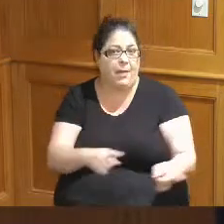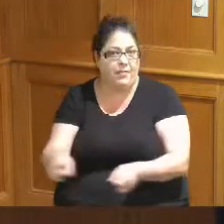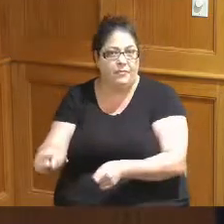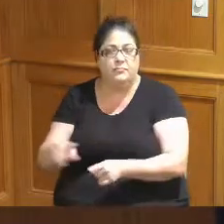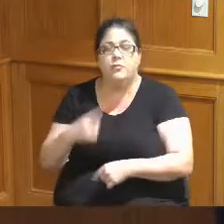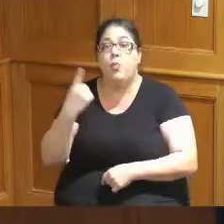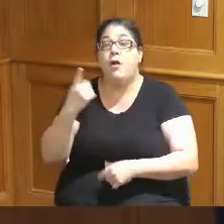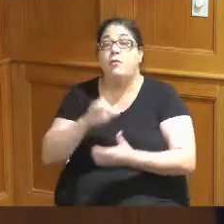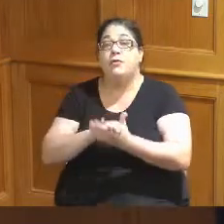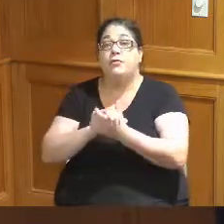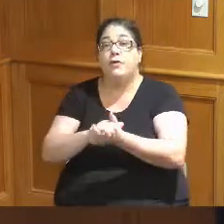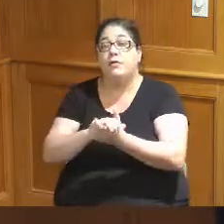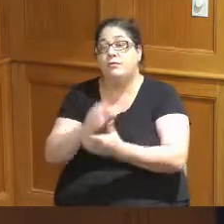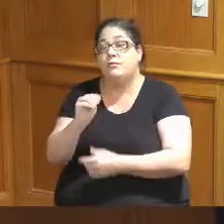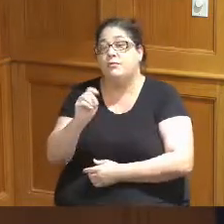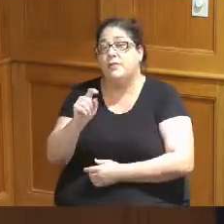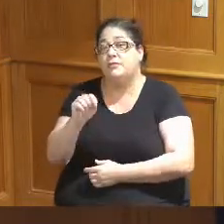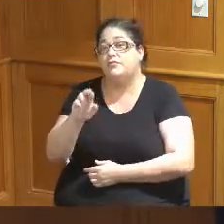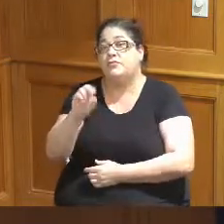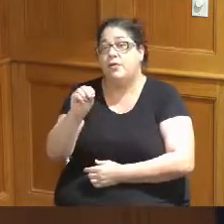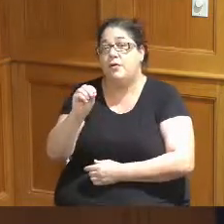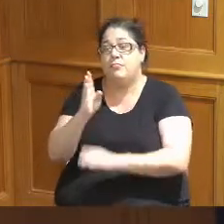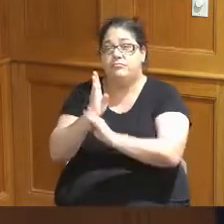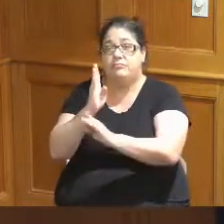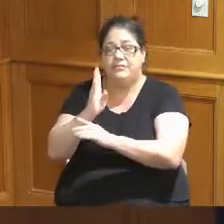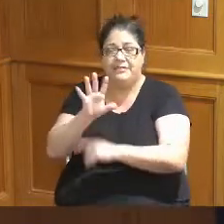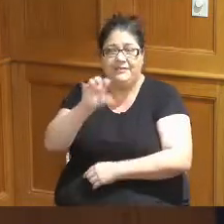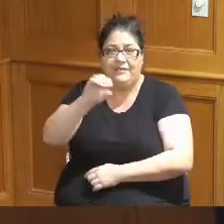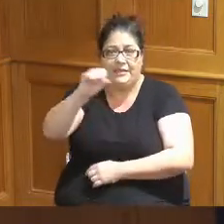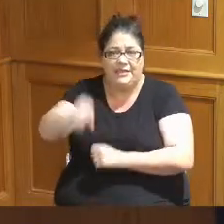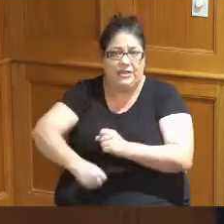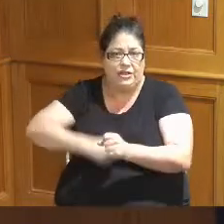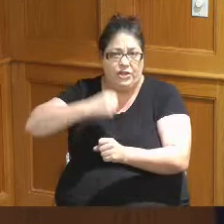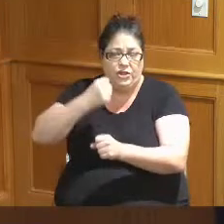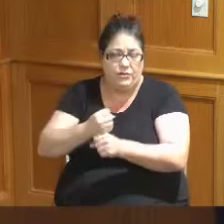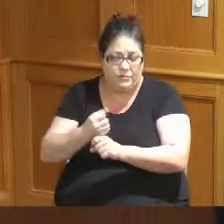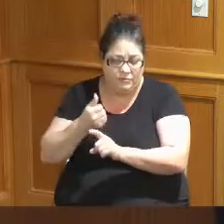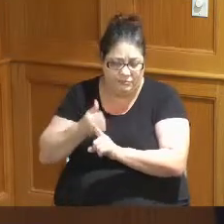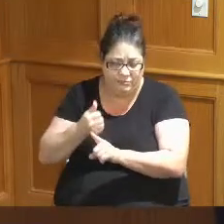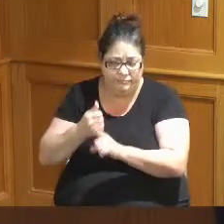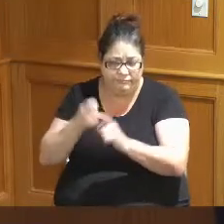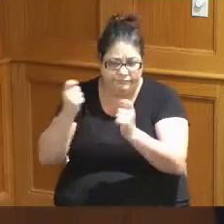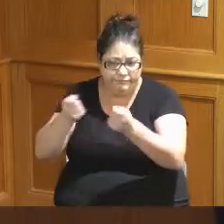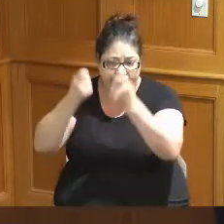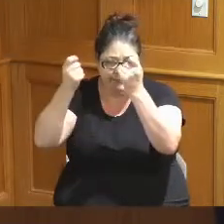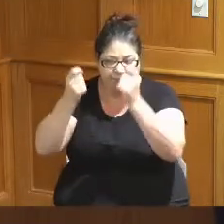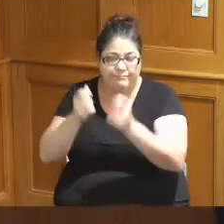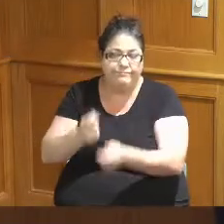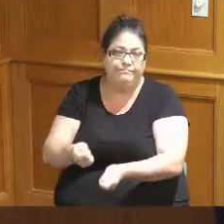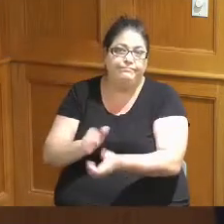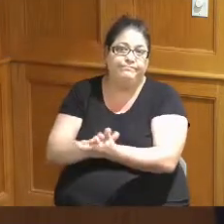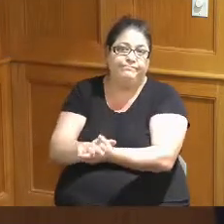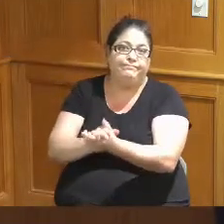want to congratulate Metro 50 years they had their anniversary and was able to I was able to present